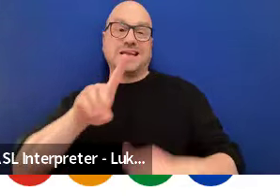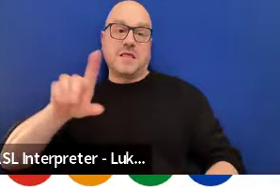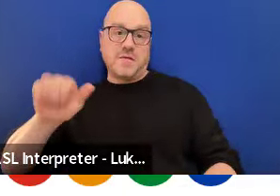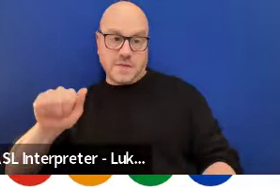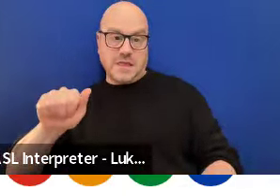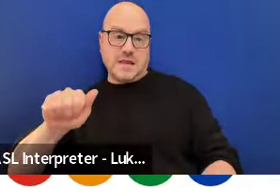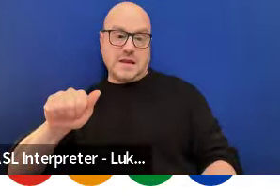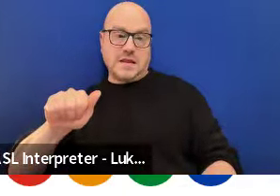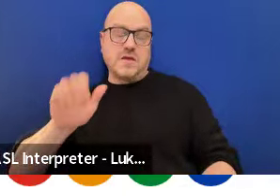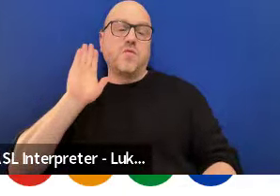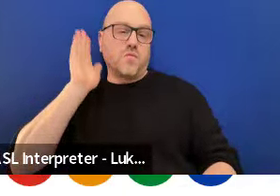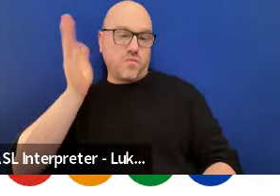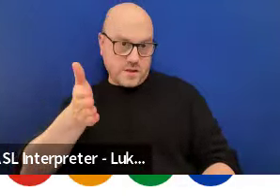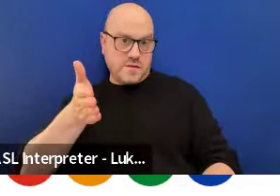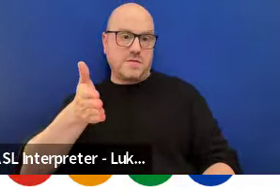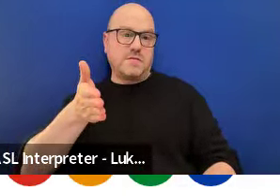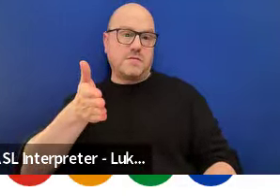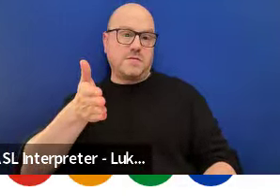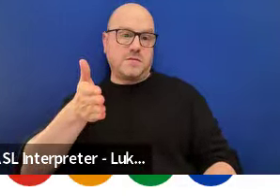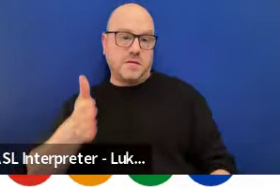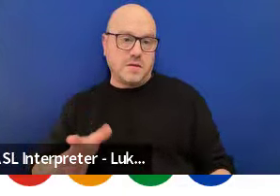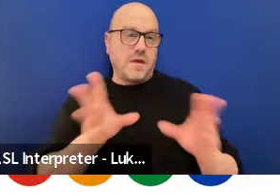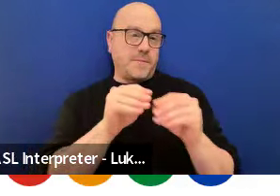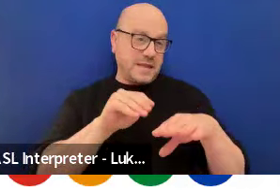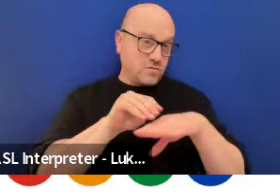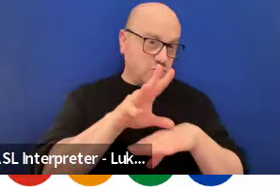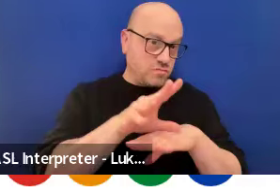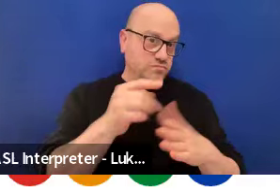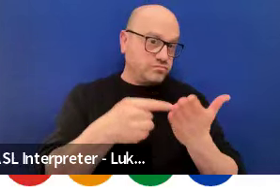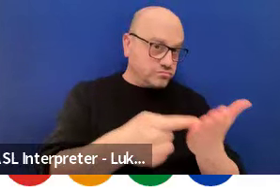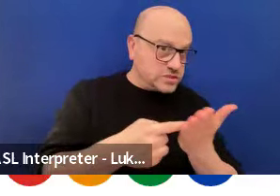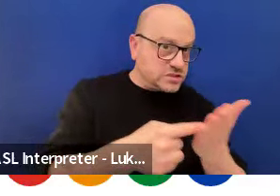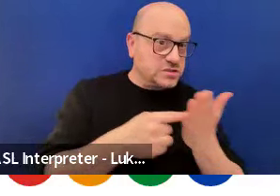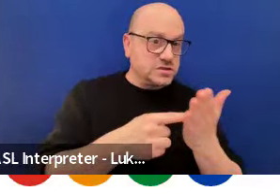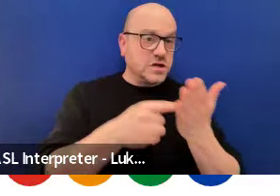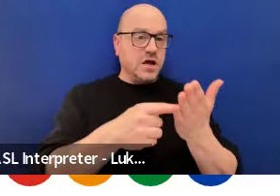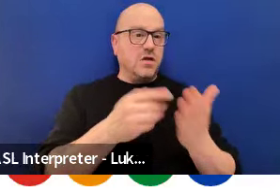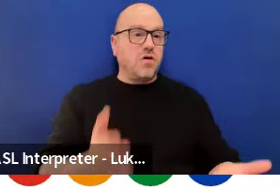OTHER DISABILITY STAKEHOLDERS ARE GOING TO BE CONSULTED